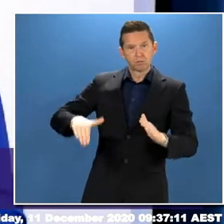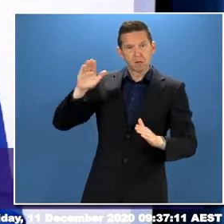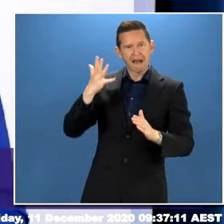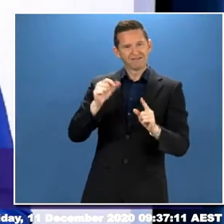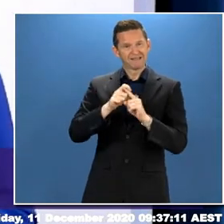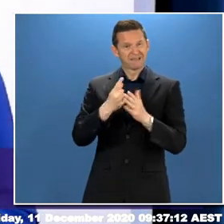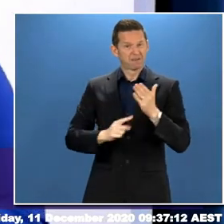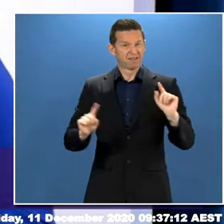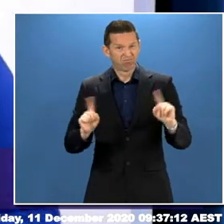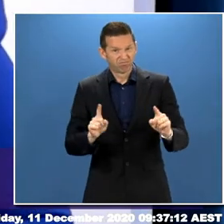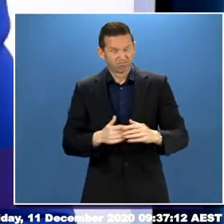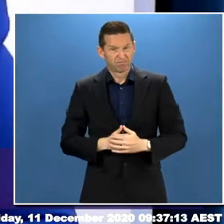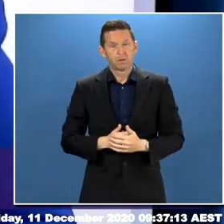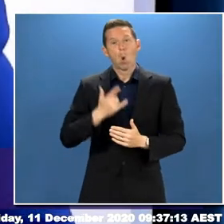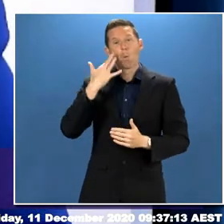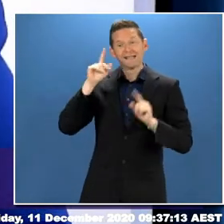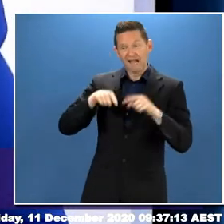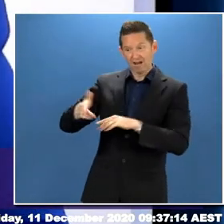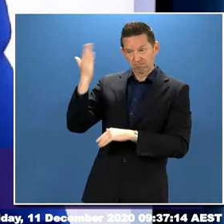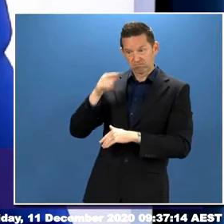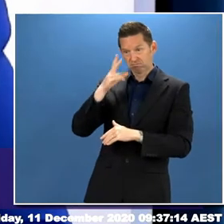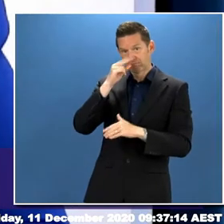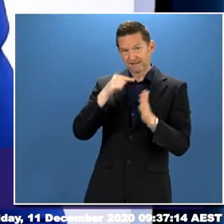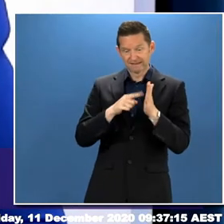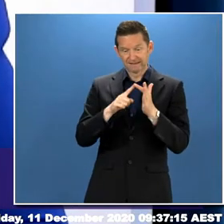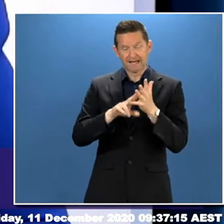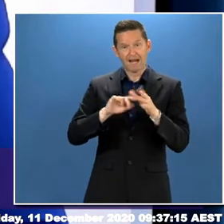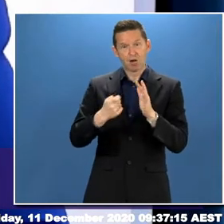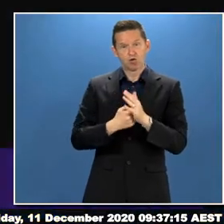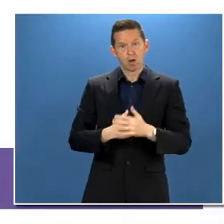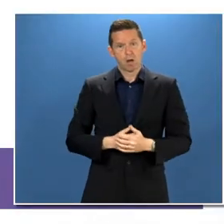starting from when you were a teenager. Certainly.